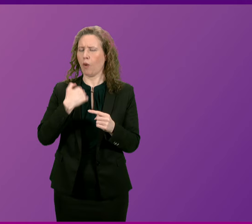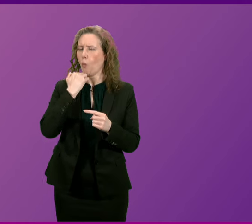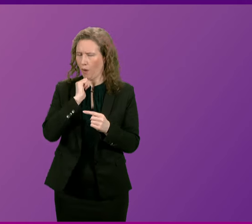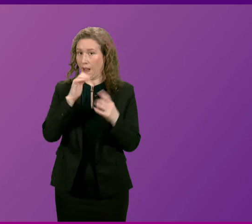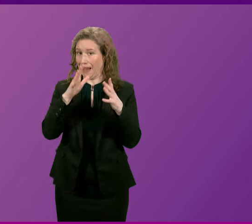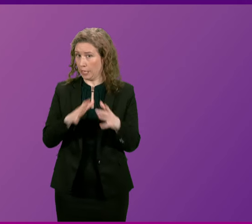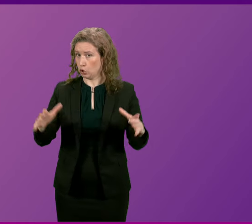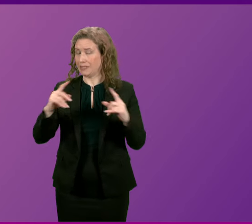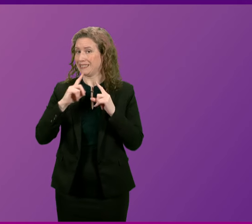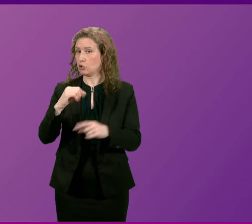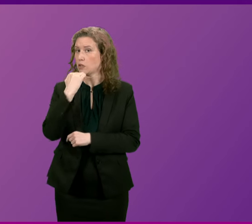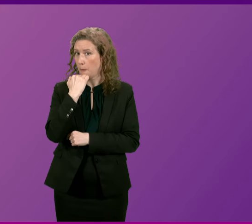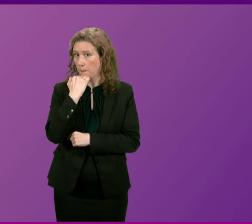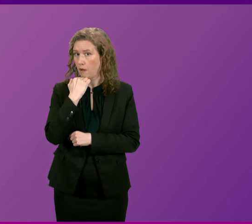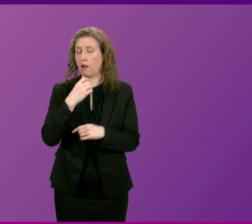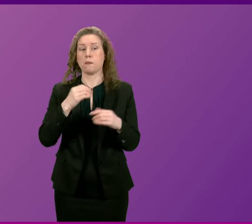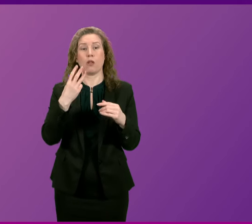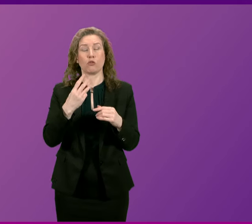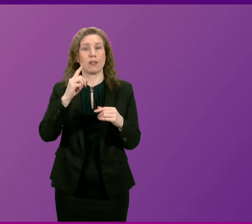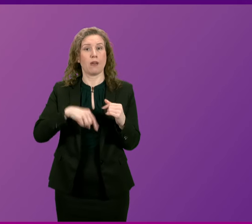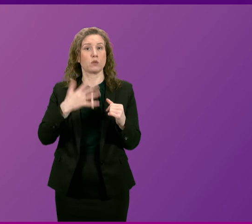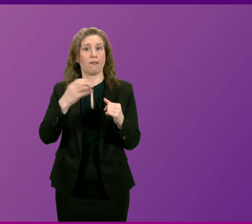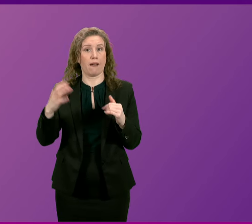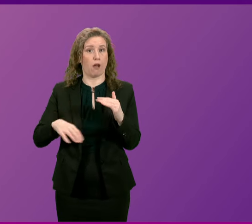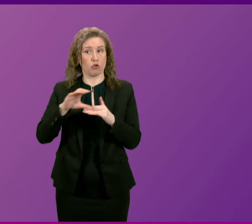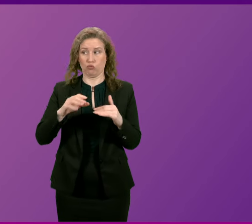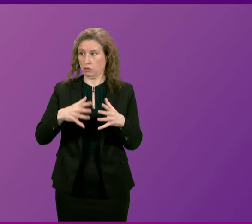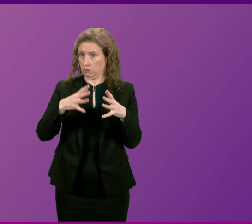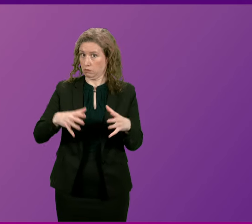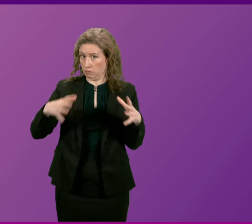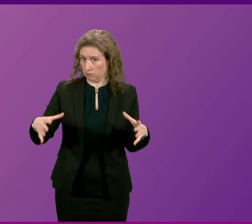across Scotland by 3,500 over the course of this parliamentary session. Is that going